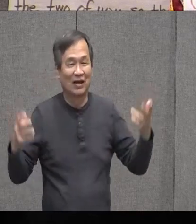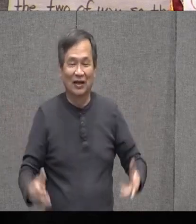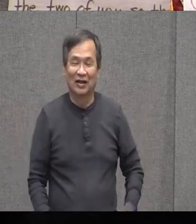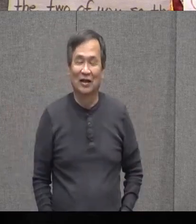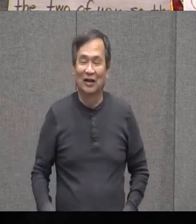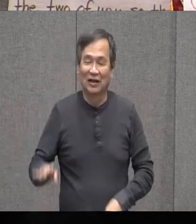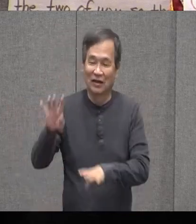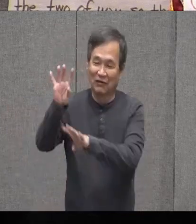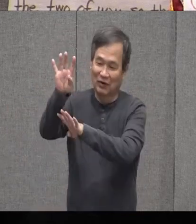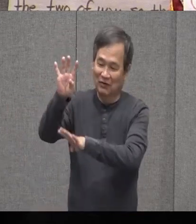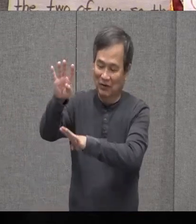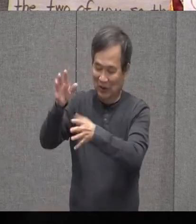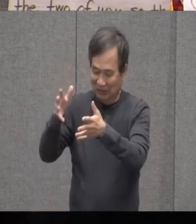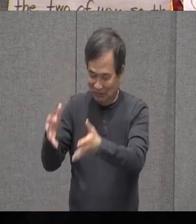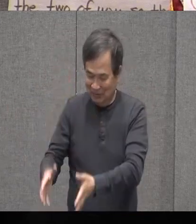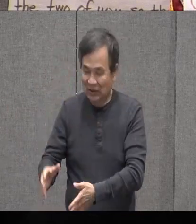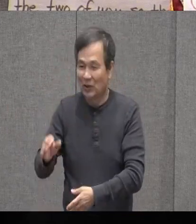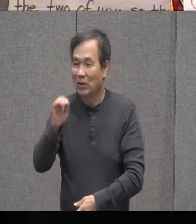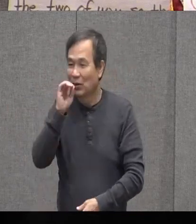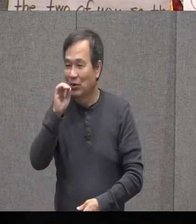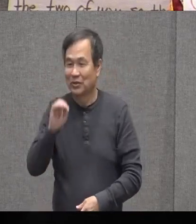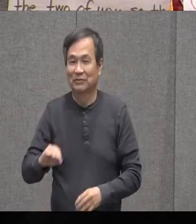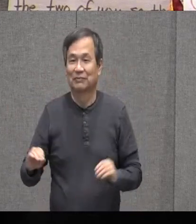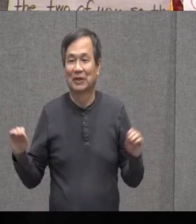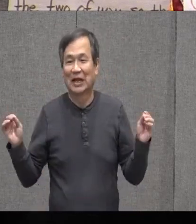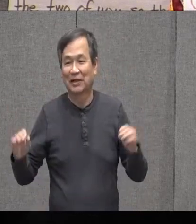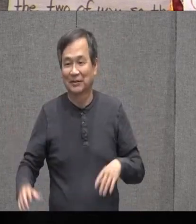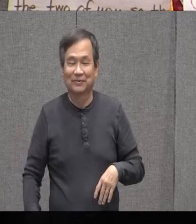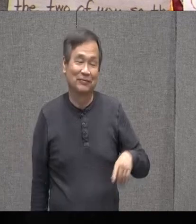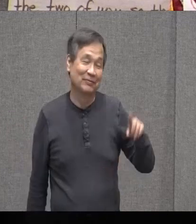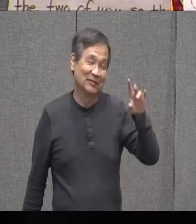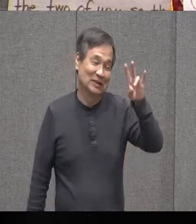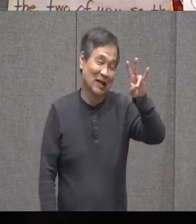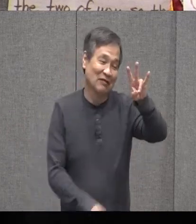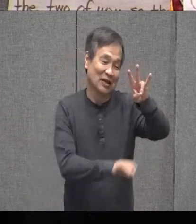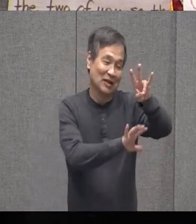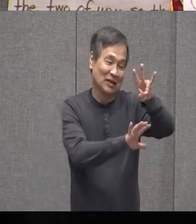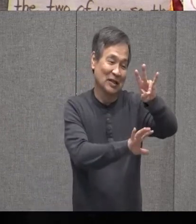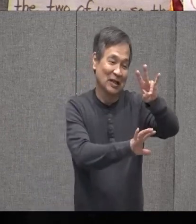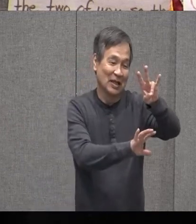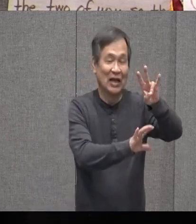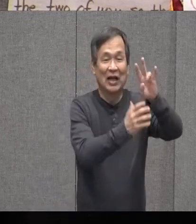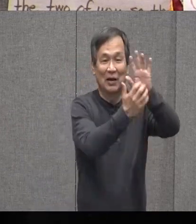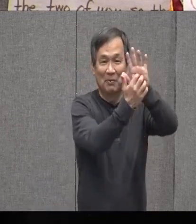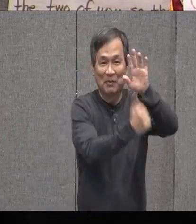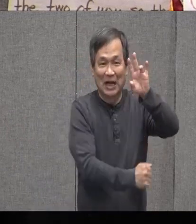you have nothing left. Okay, well, I have seven minus five. So I'm gonna have two.